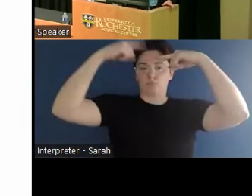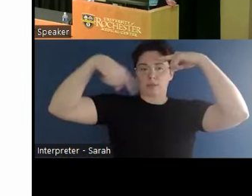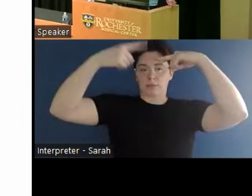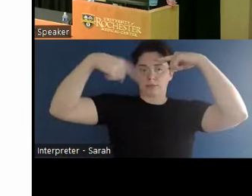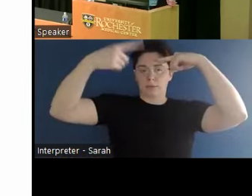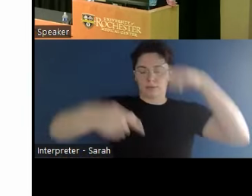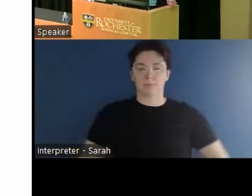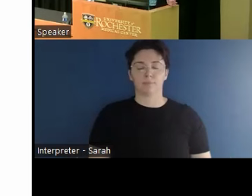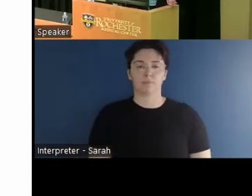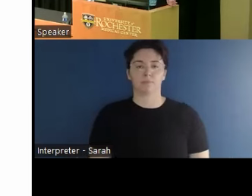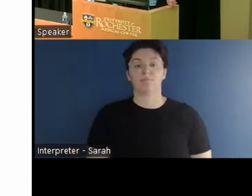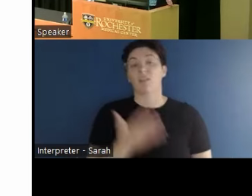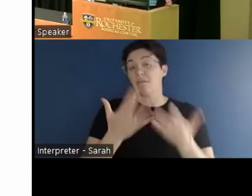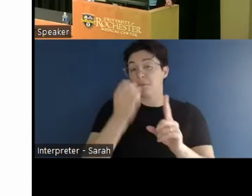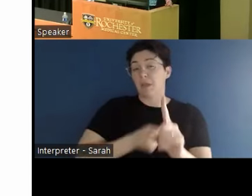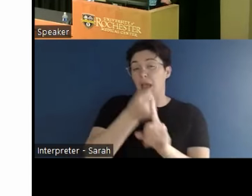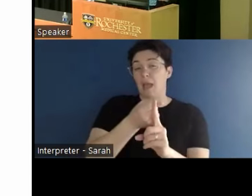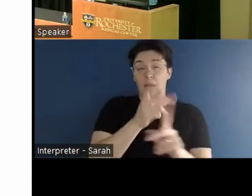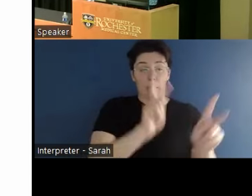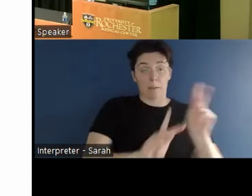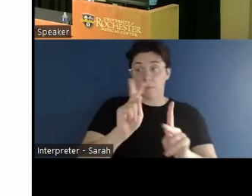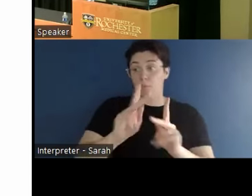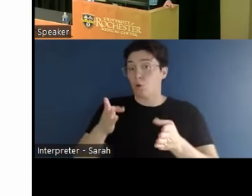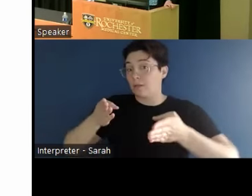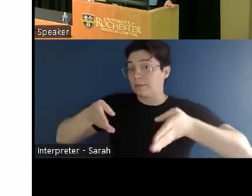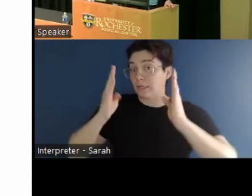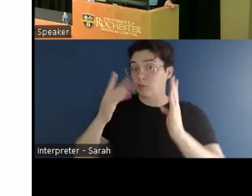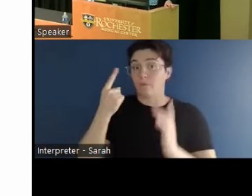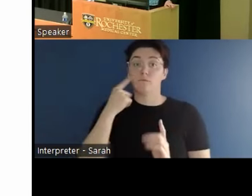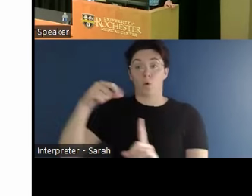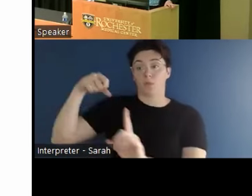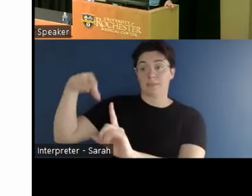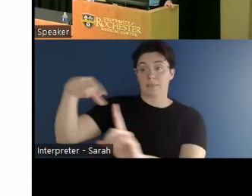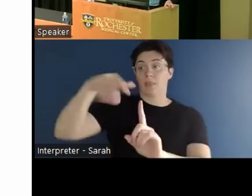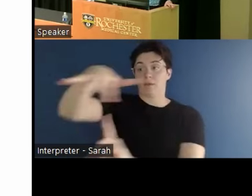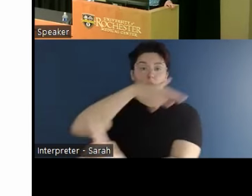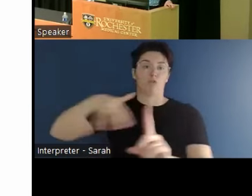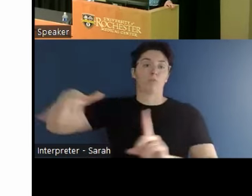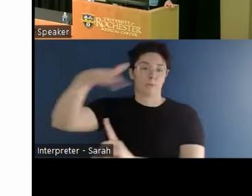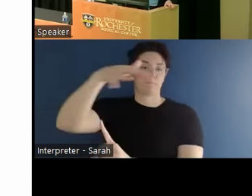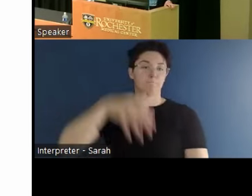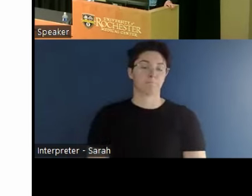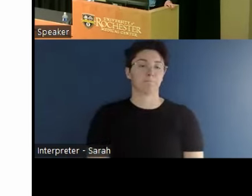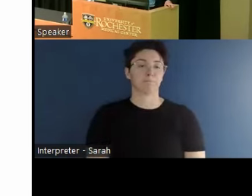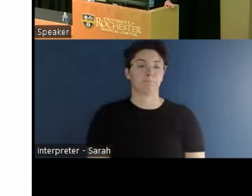might impact those individuals attention toward basic stimuli in their environment clinically